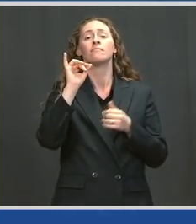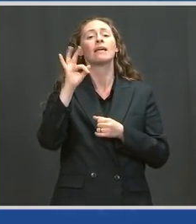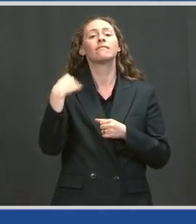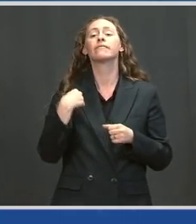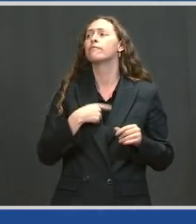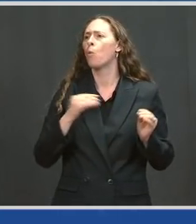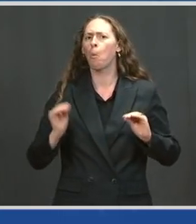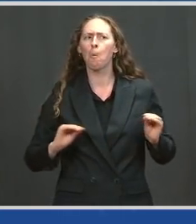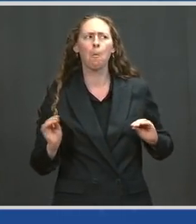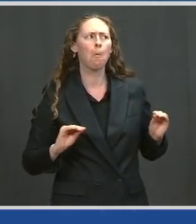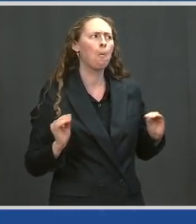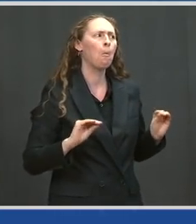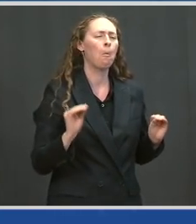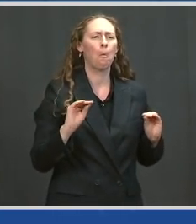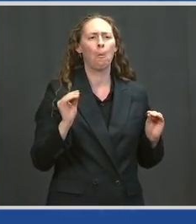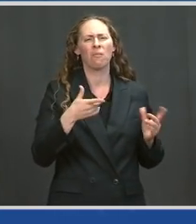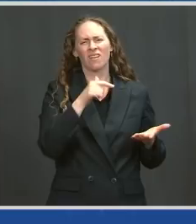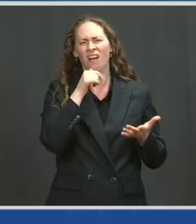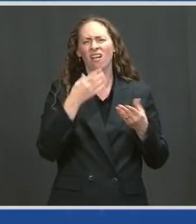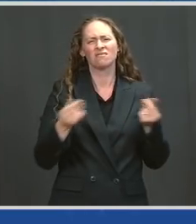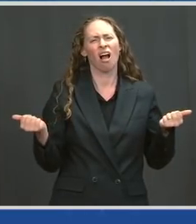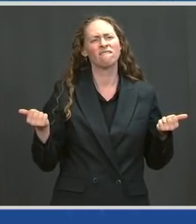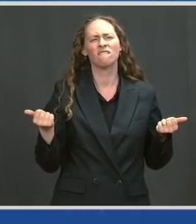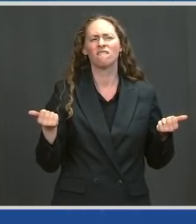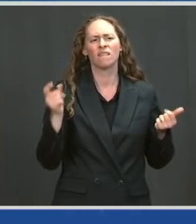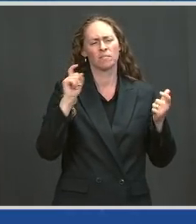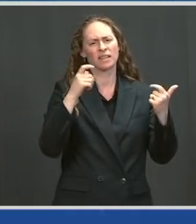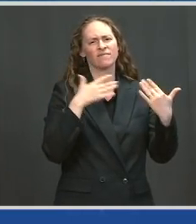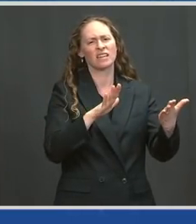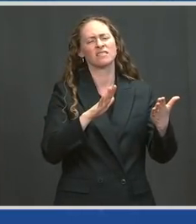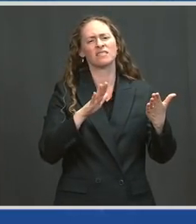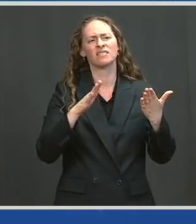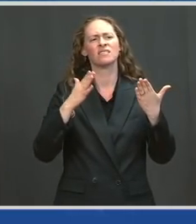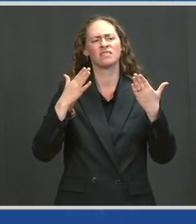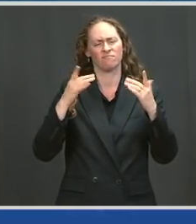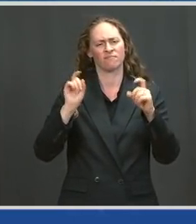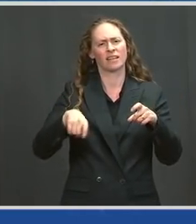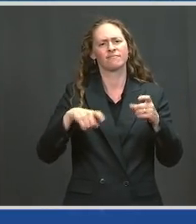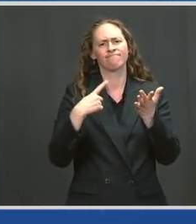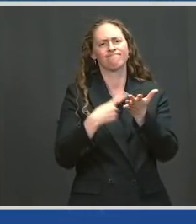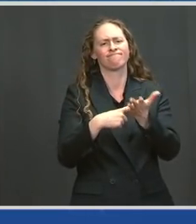because it does still impact us today. We can't just choose to learn what we want to know